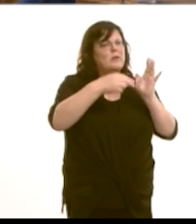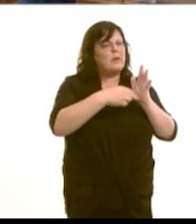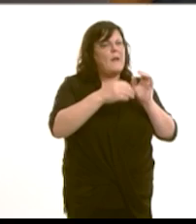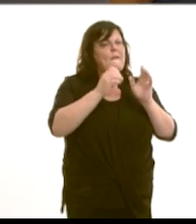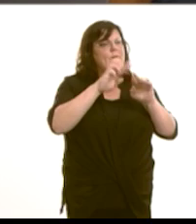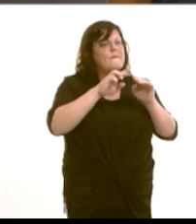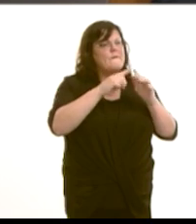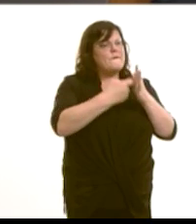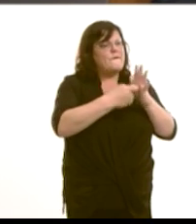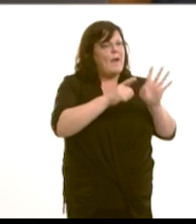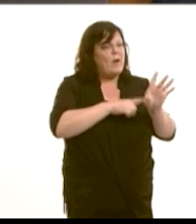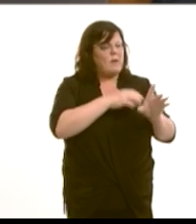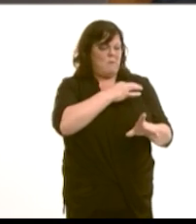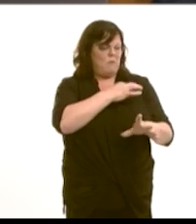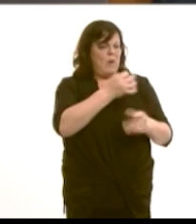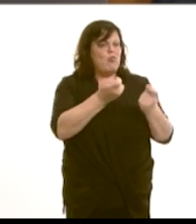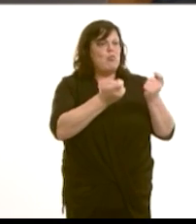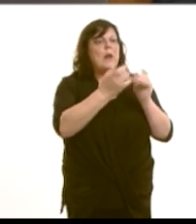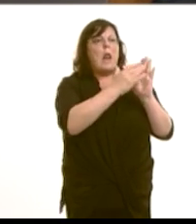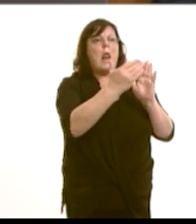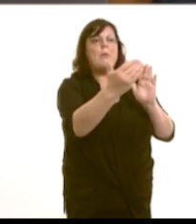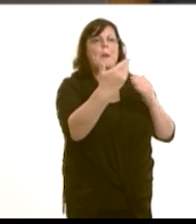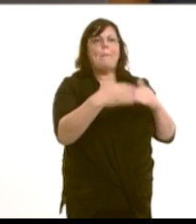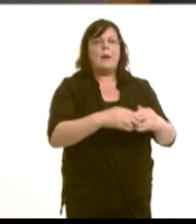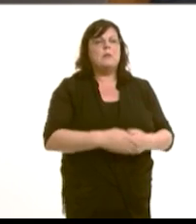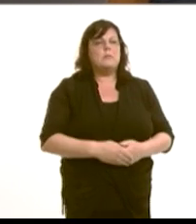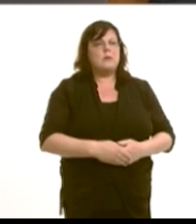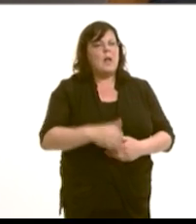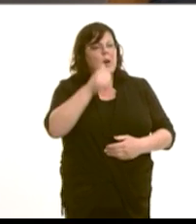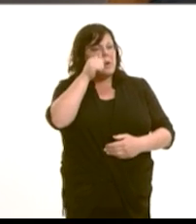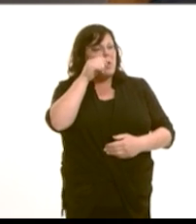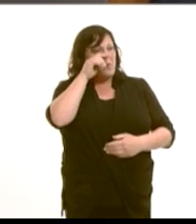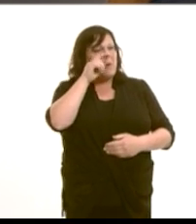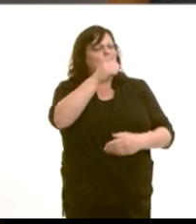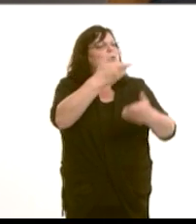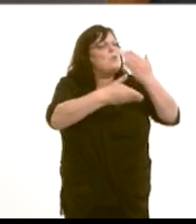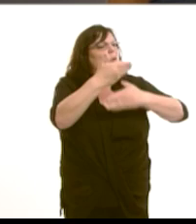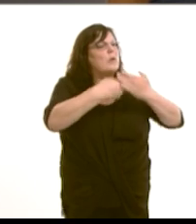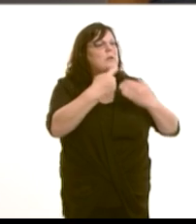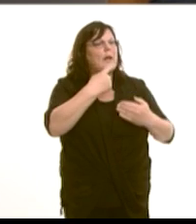library, and I know that the library service isó. Well, one of the stories I was told there is that people are now more likely to use